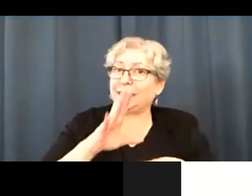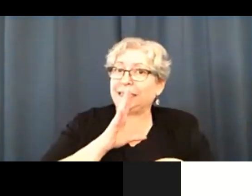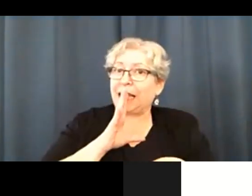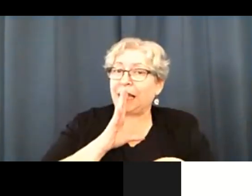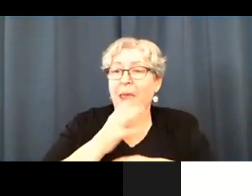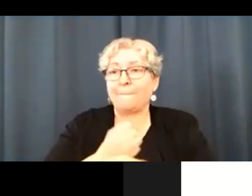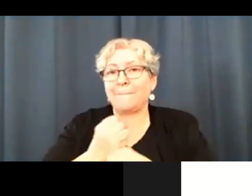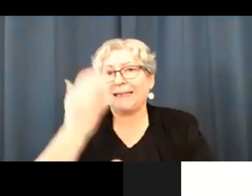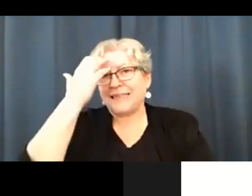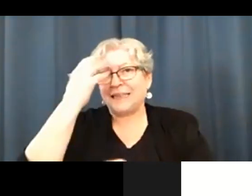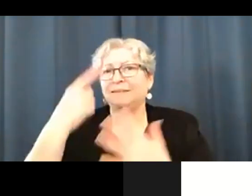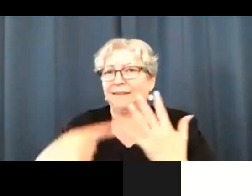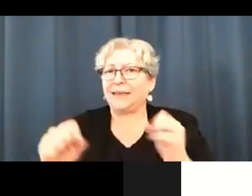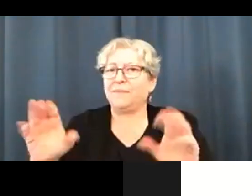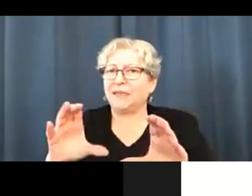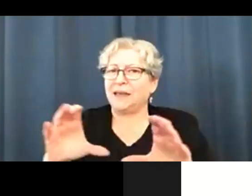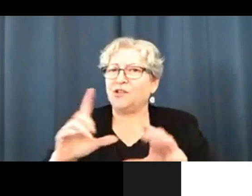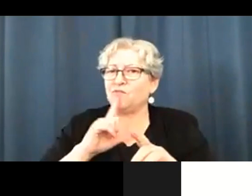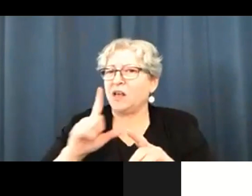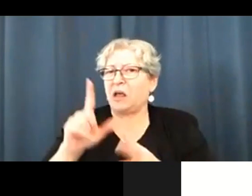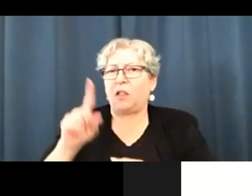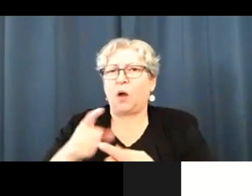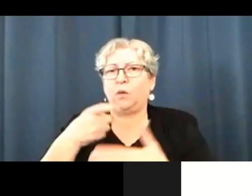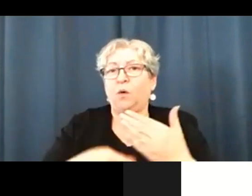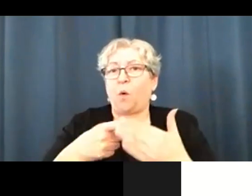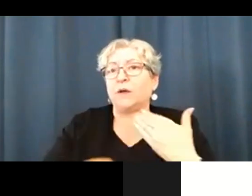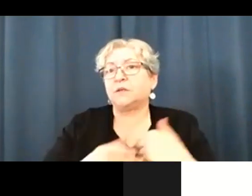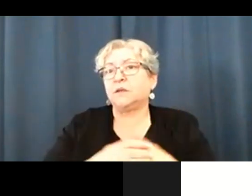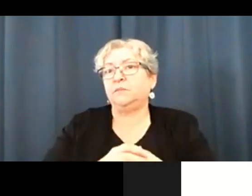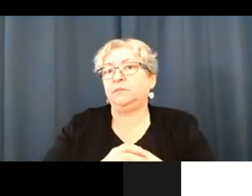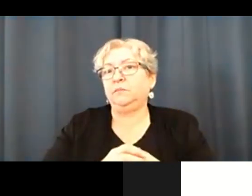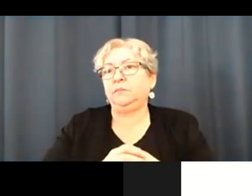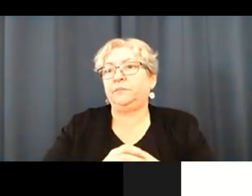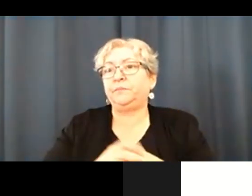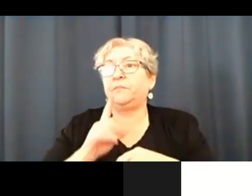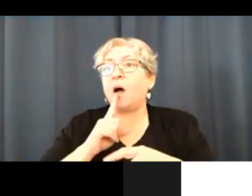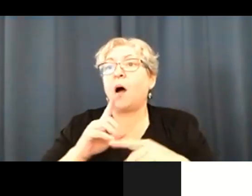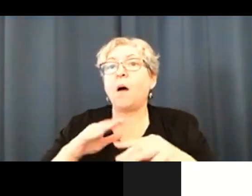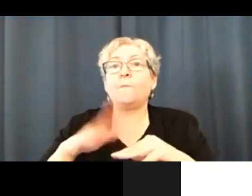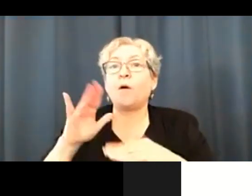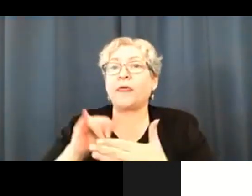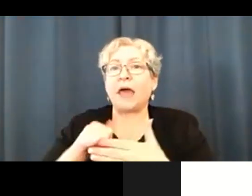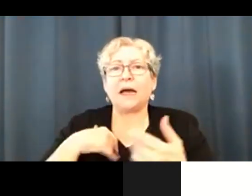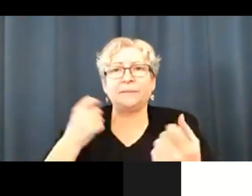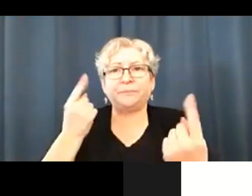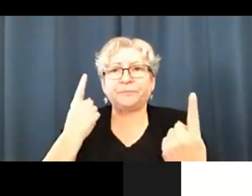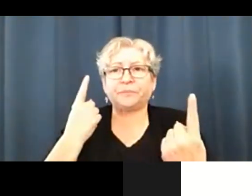All those things can be done very low cost and agilely, but above that, which I understand is probably behind the question,